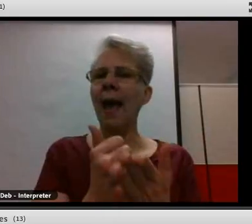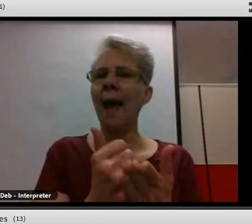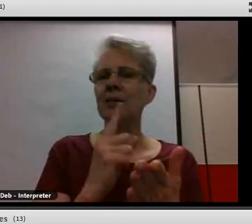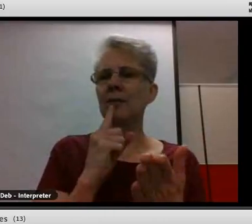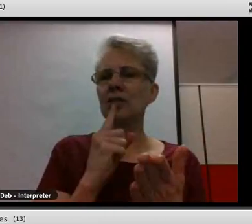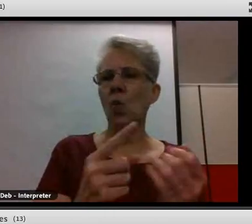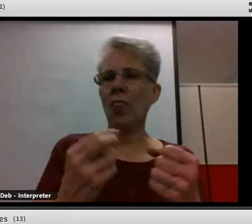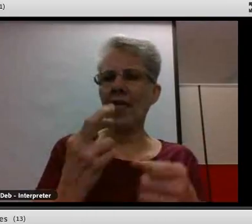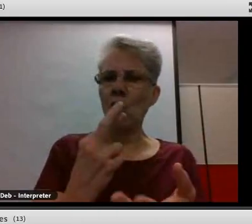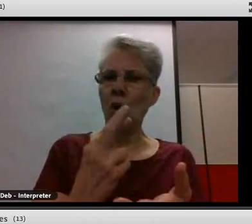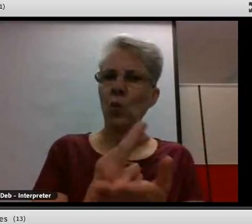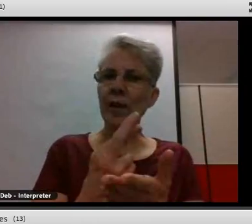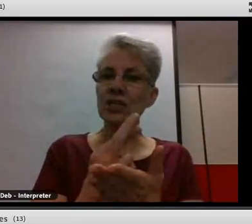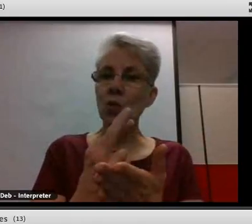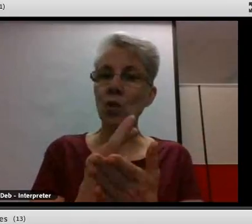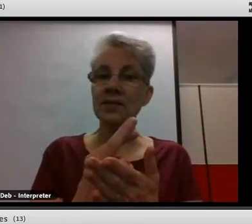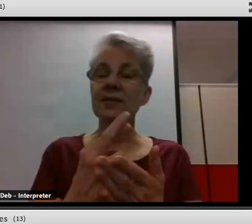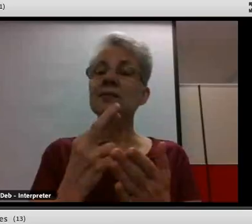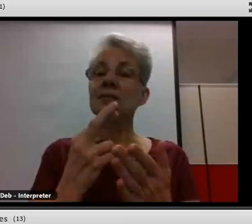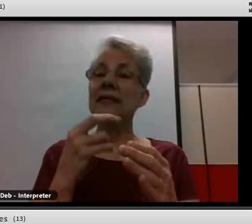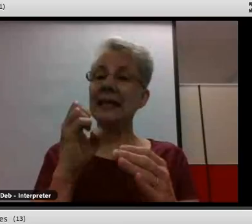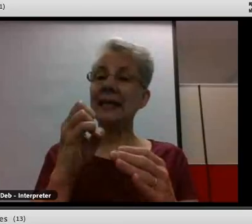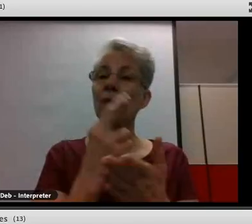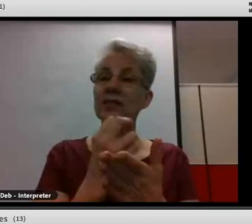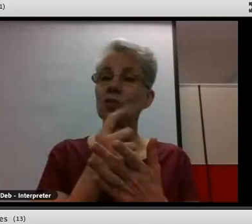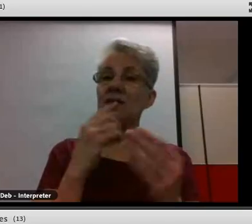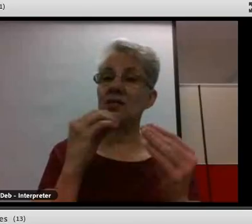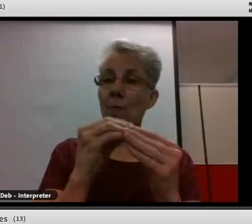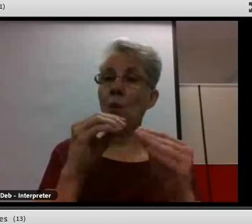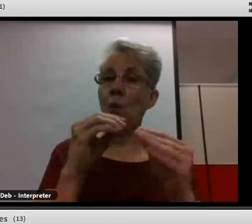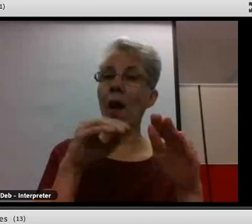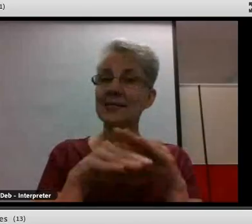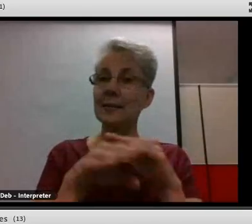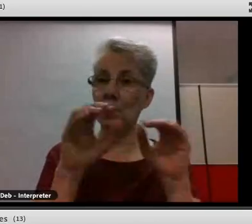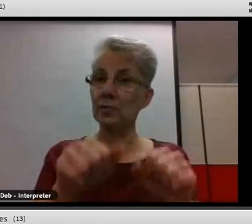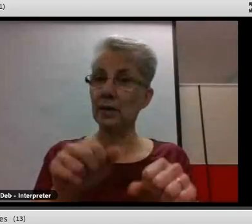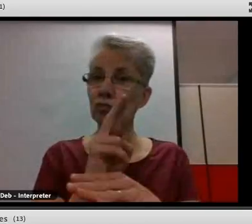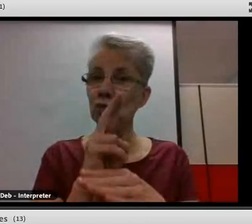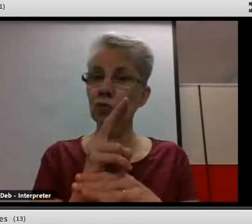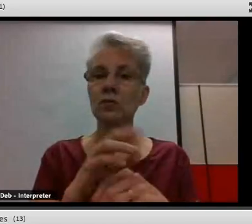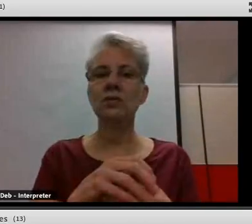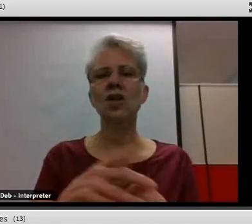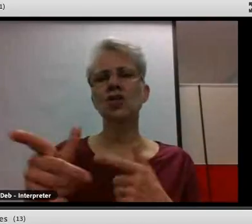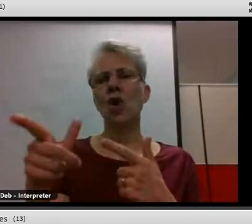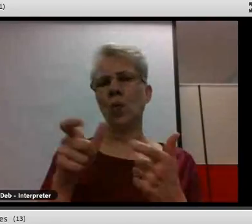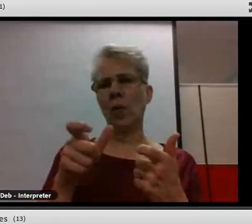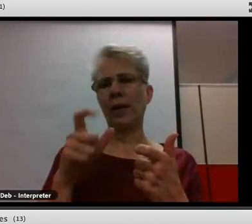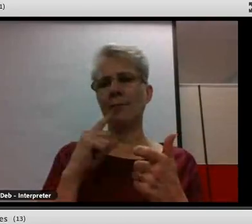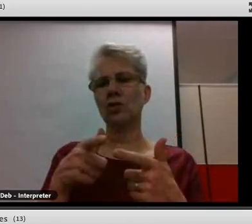So next up, one of the things to think about is the WCAG 2.0.